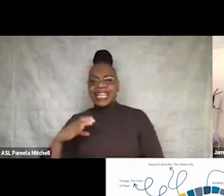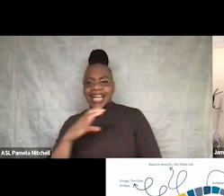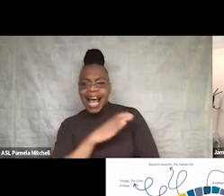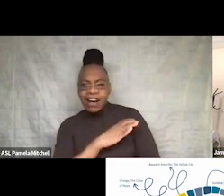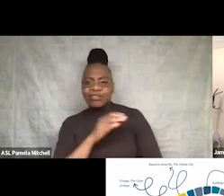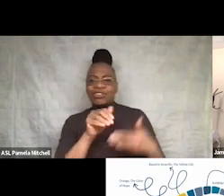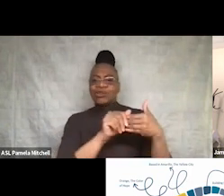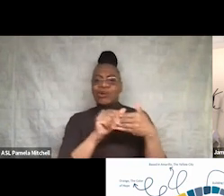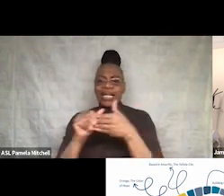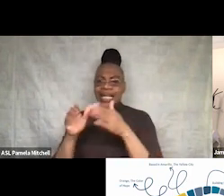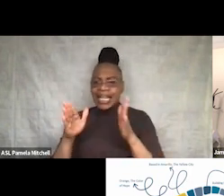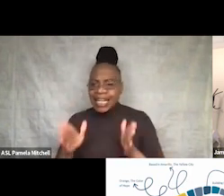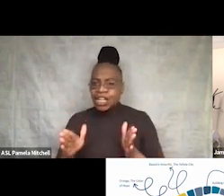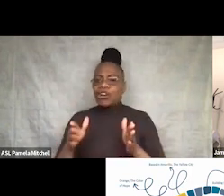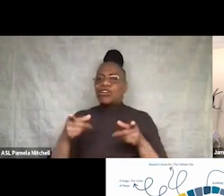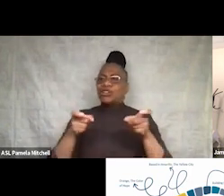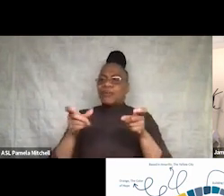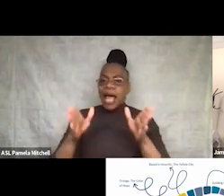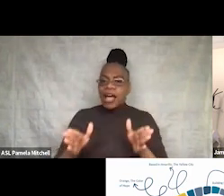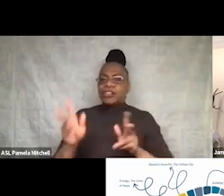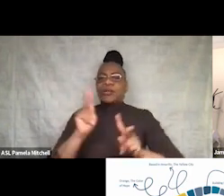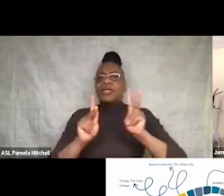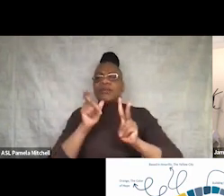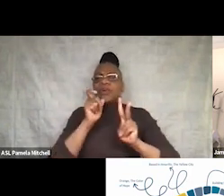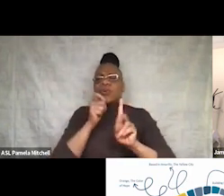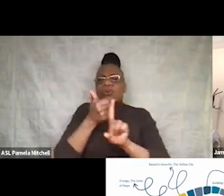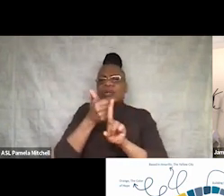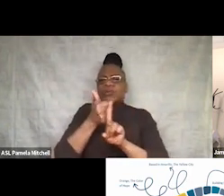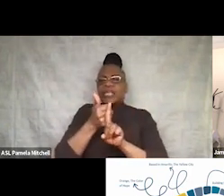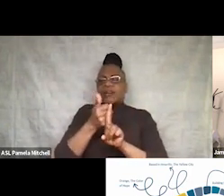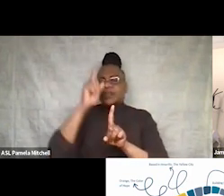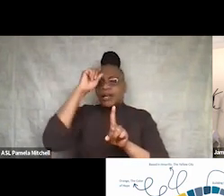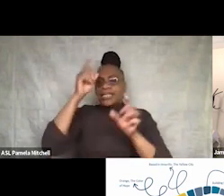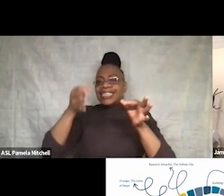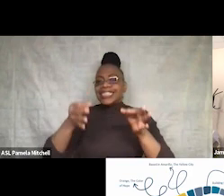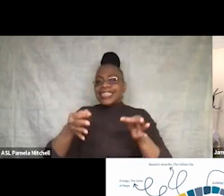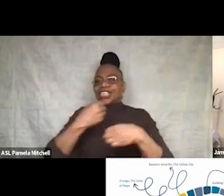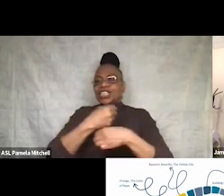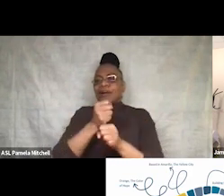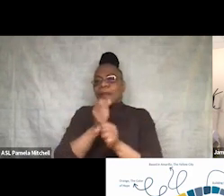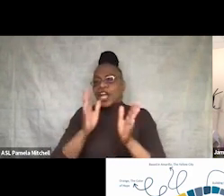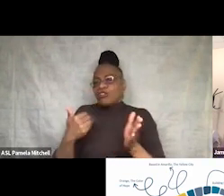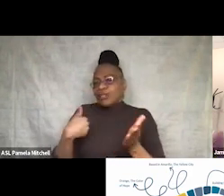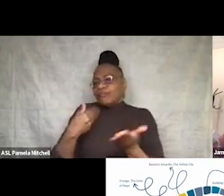folks that are real decision-makers and hold the purse strings, and the vision coincided